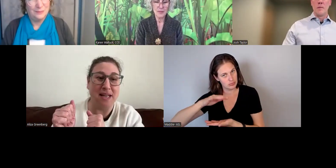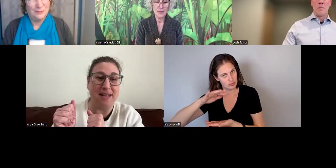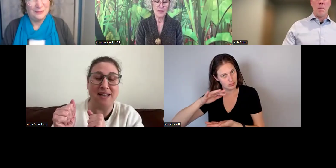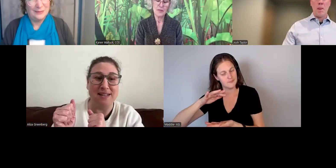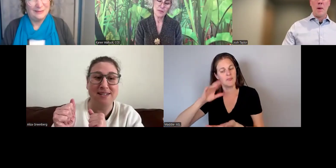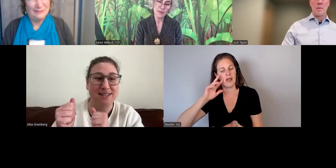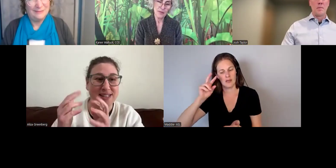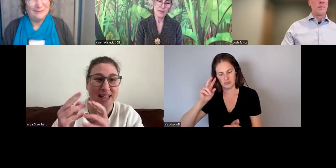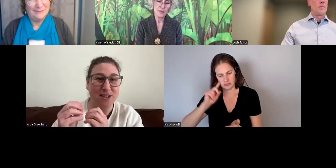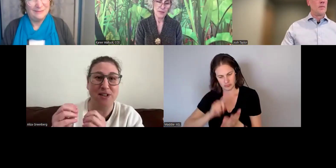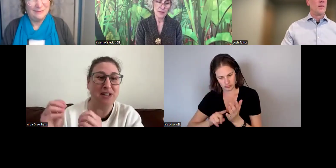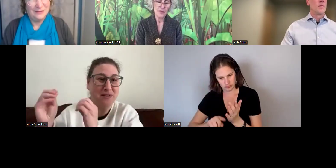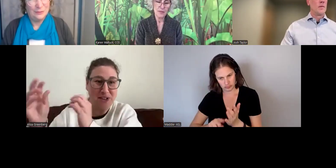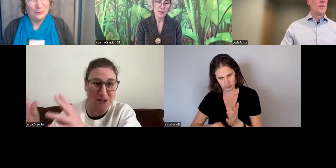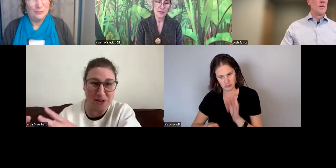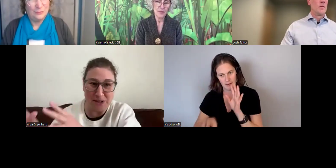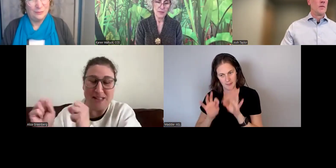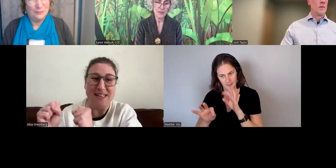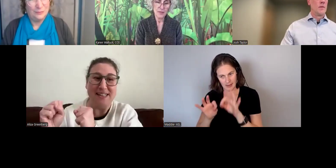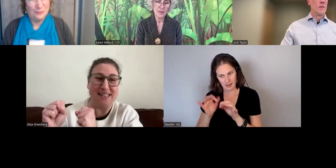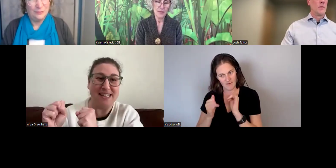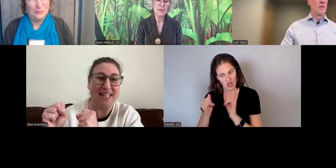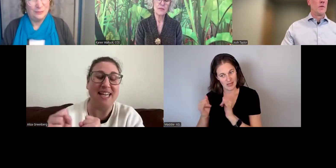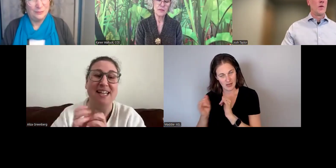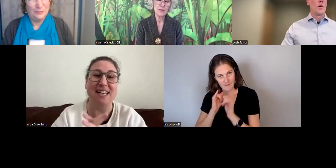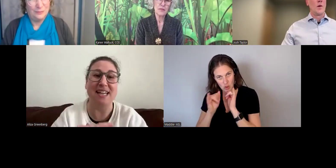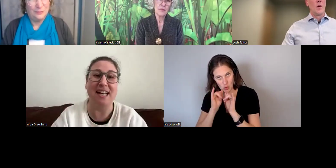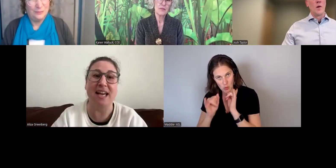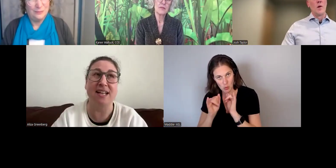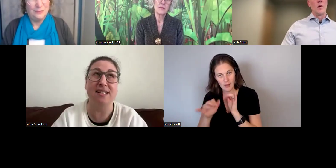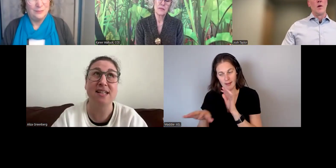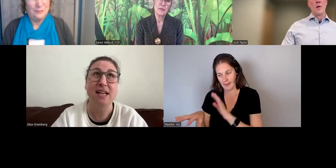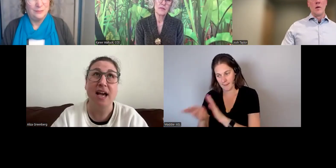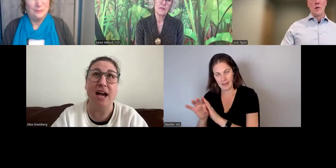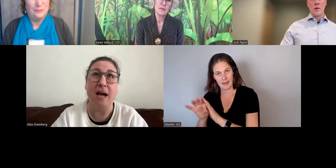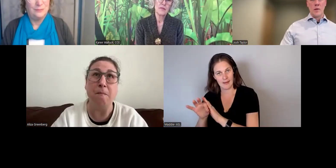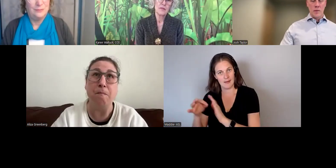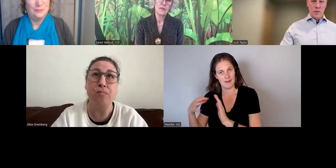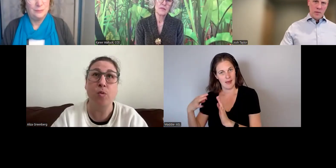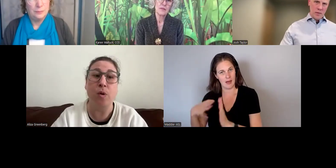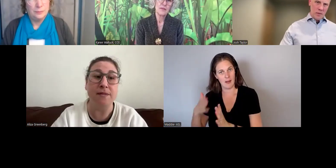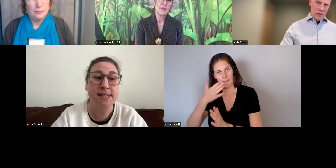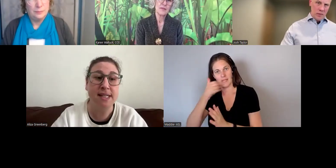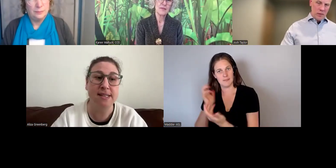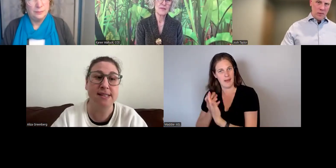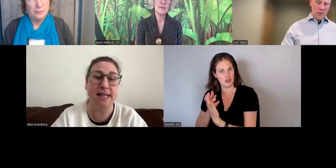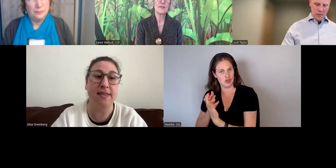and then select for interview and select candidate. And what we've seen is, like,